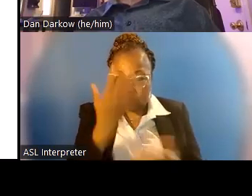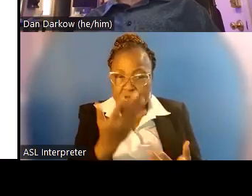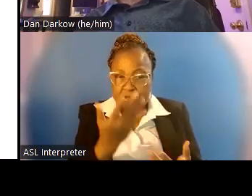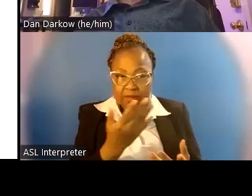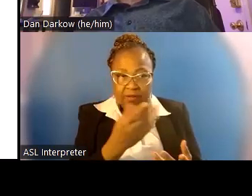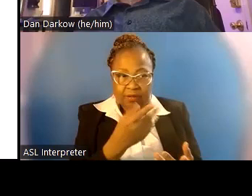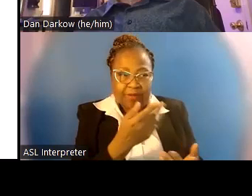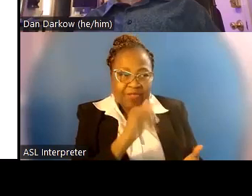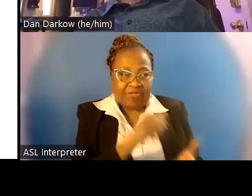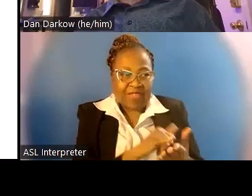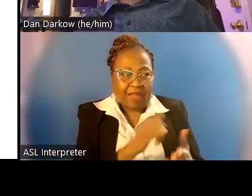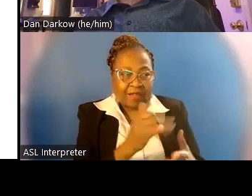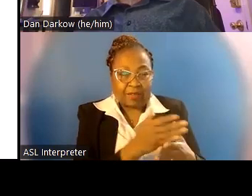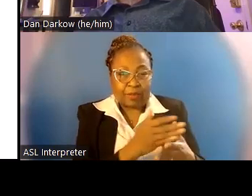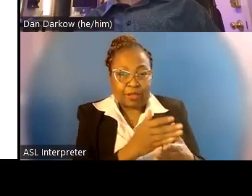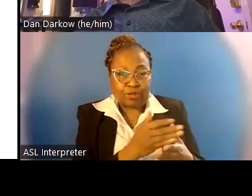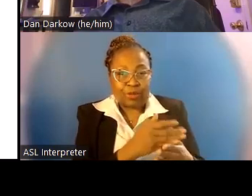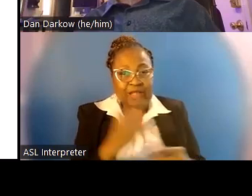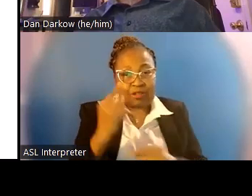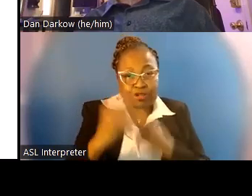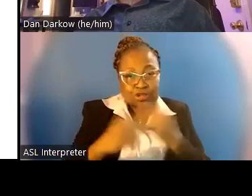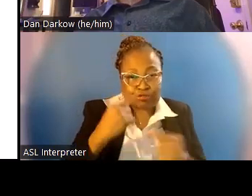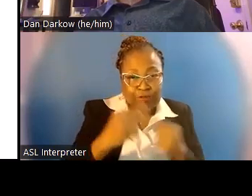we call them, generations of students.